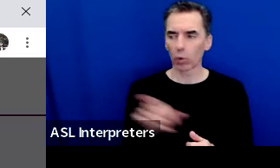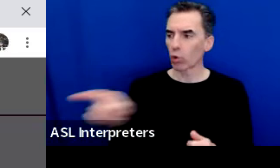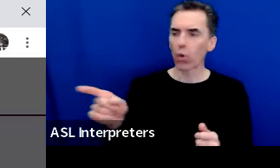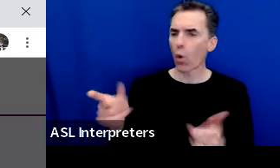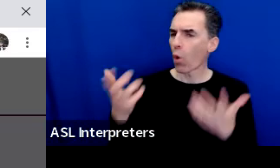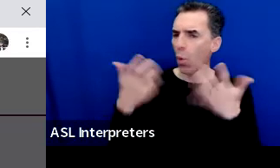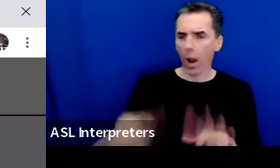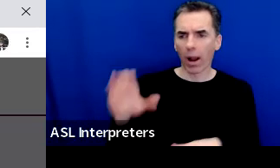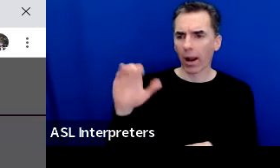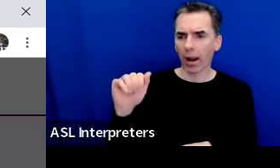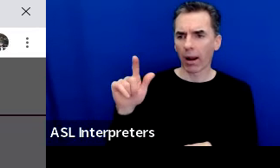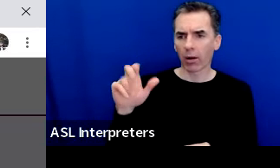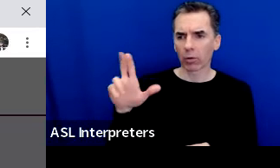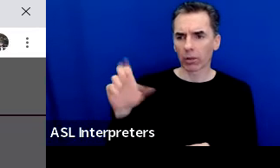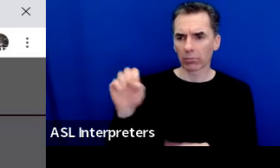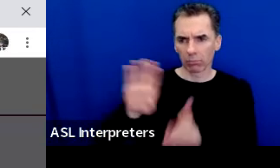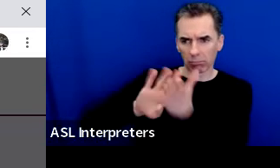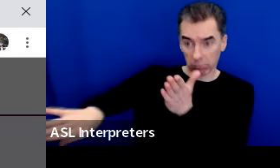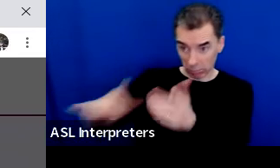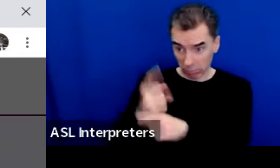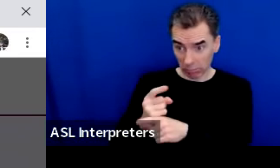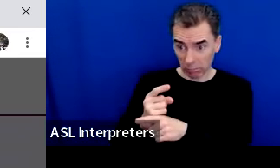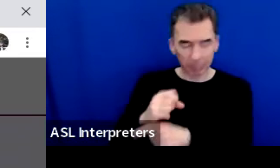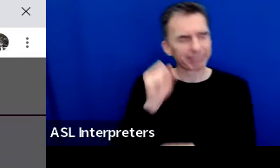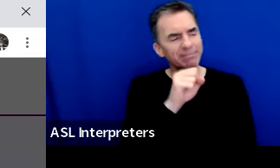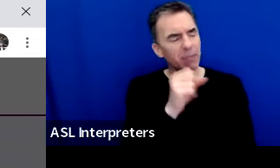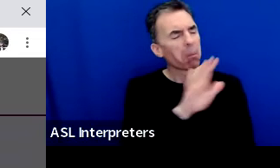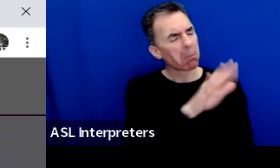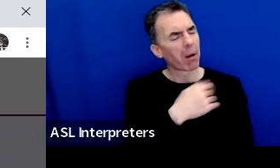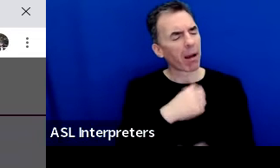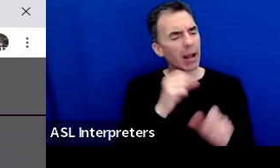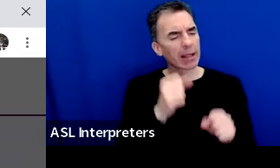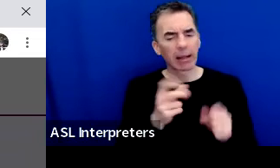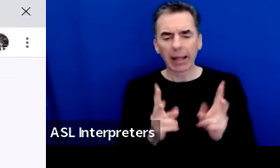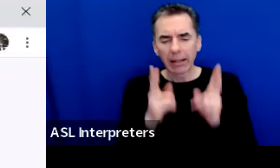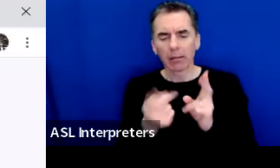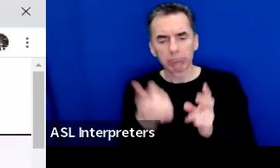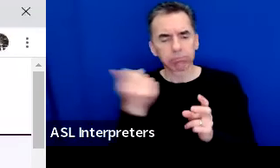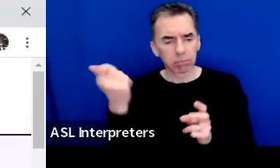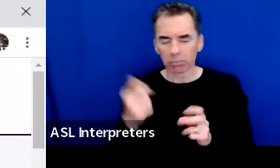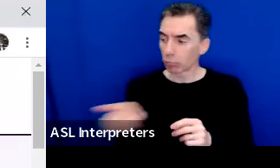Yeah, but I could always edit out the yeah, so you can preview the course. Yeah.